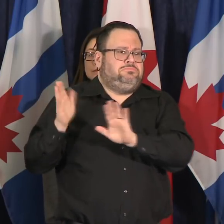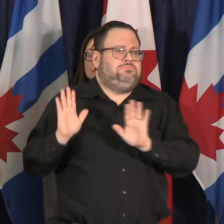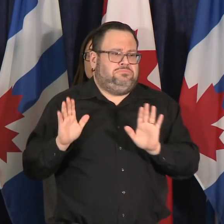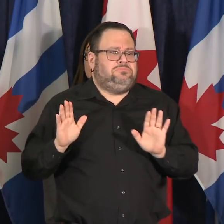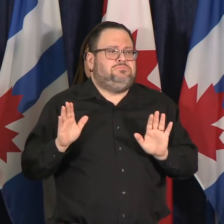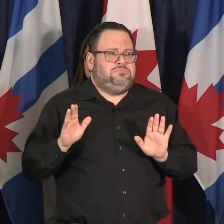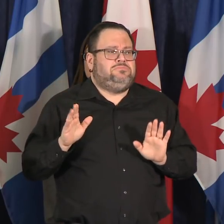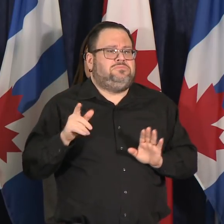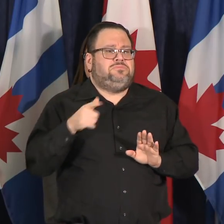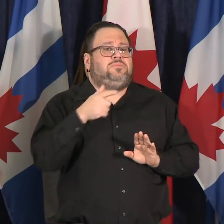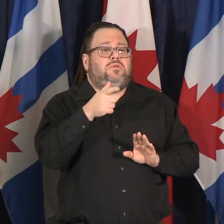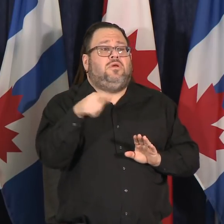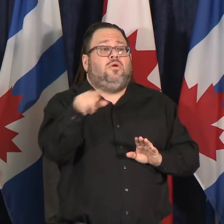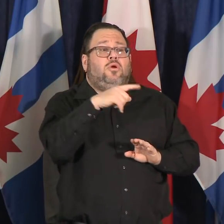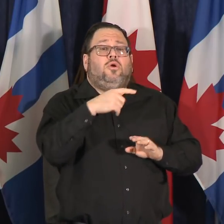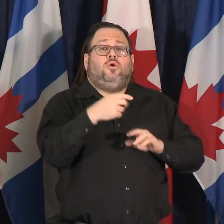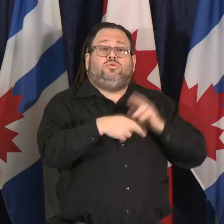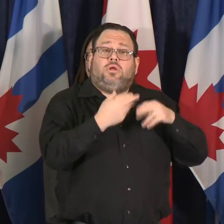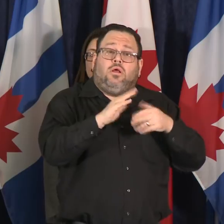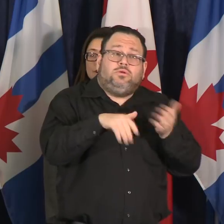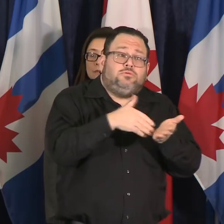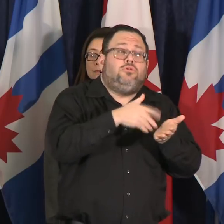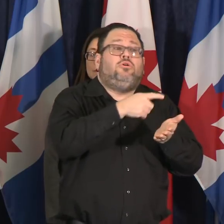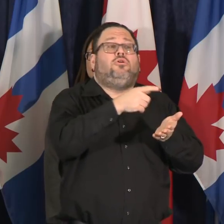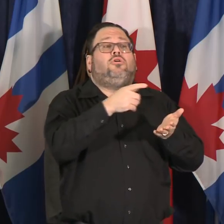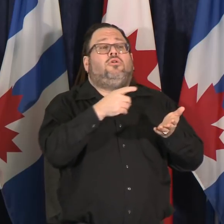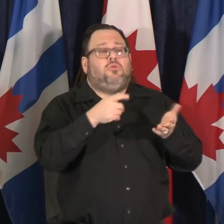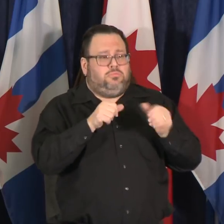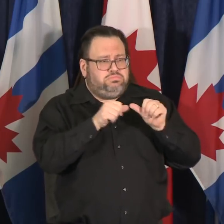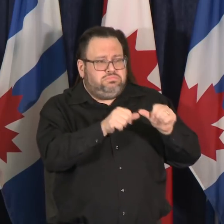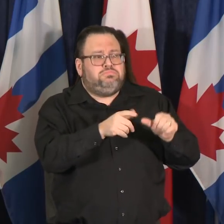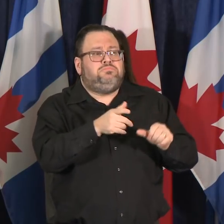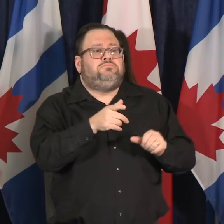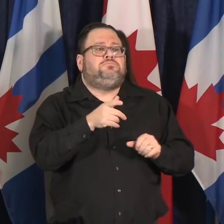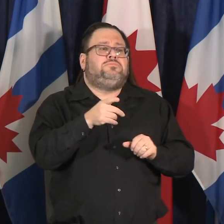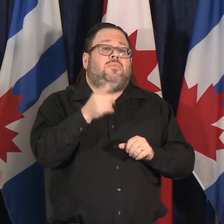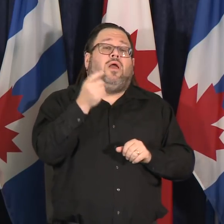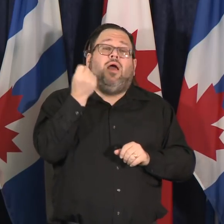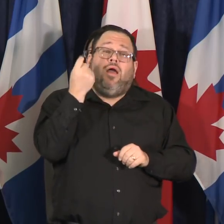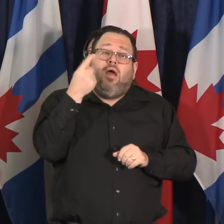suspended if you have put yard waste out for collection this week please remove